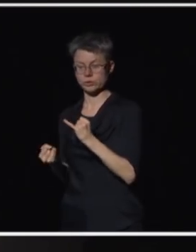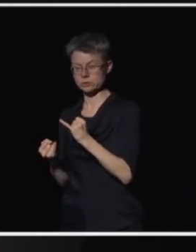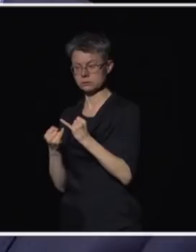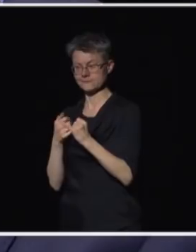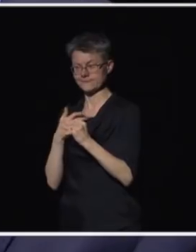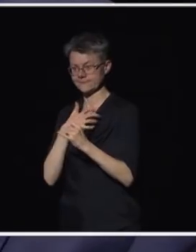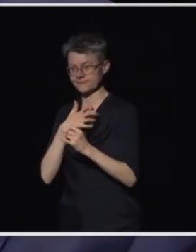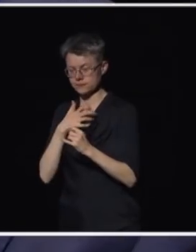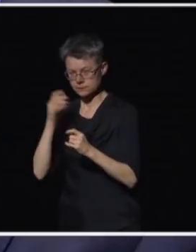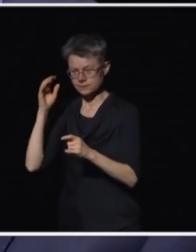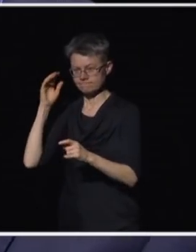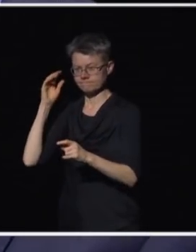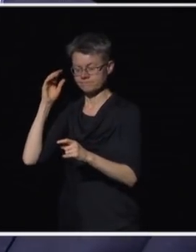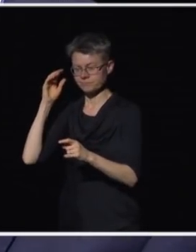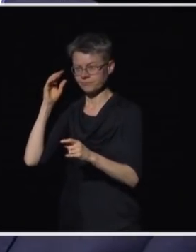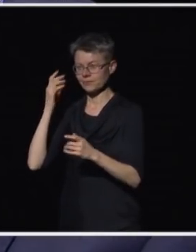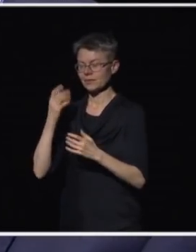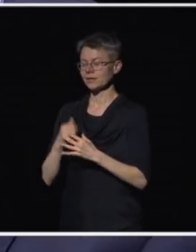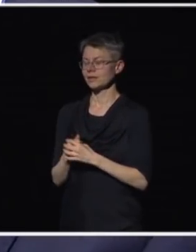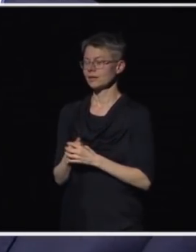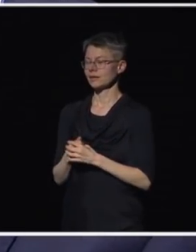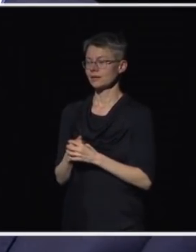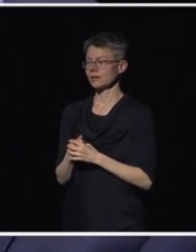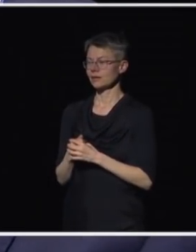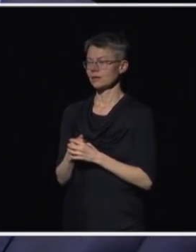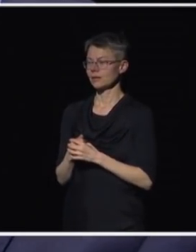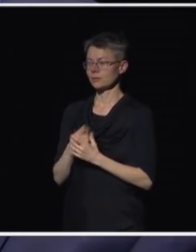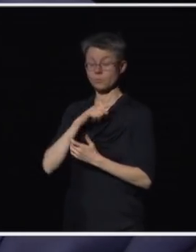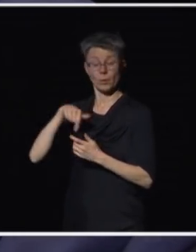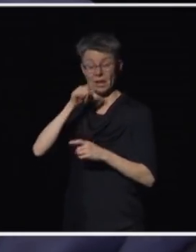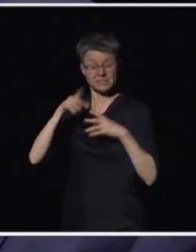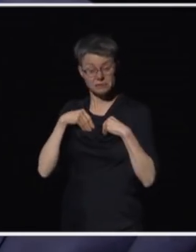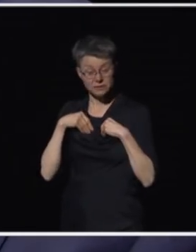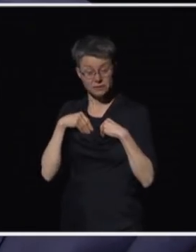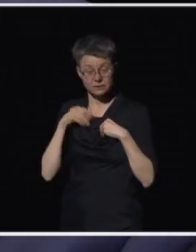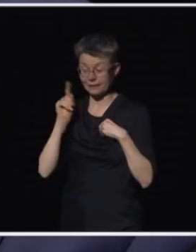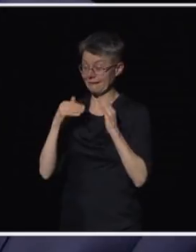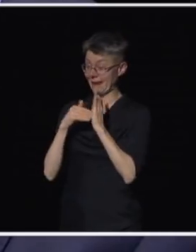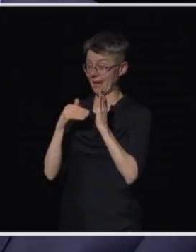But you know, we just, we can't accept it. I mean, even at this very moment you have people talking about,